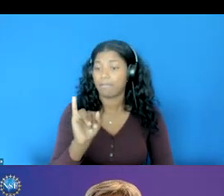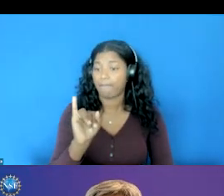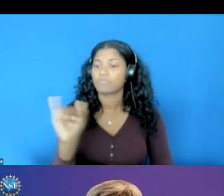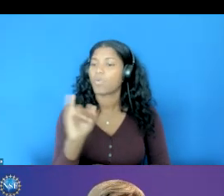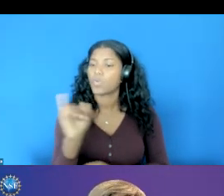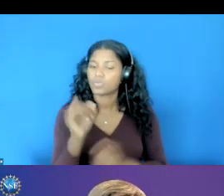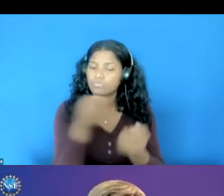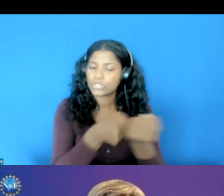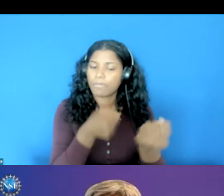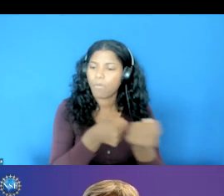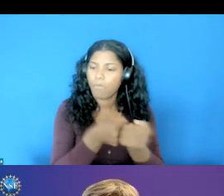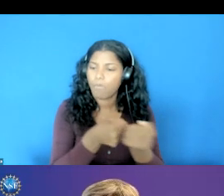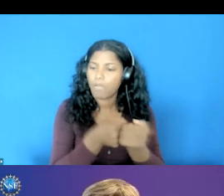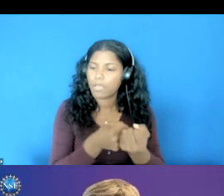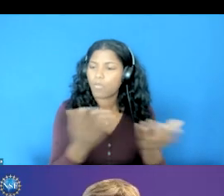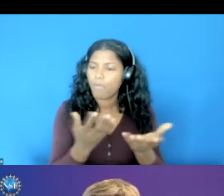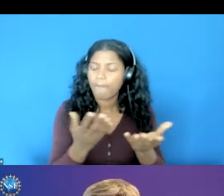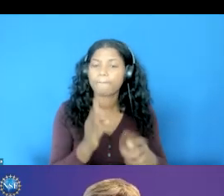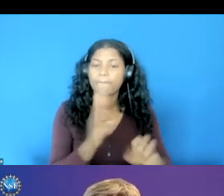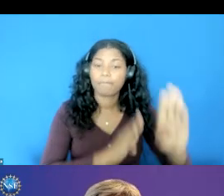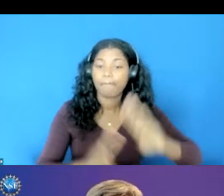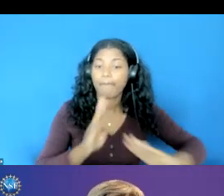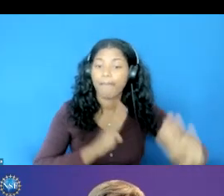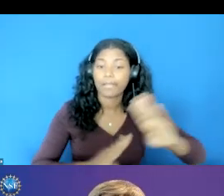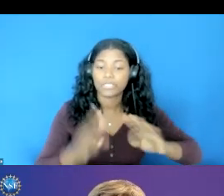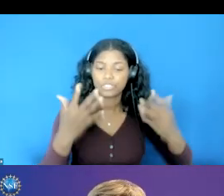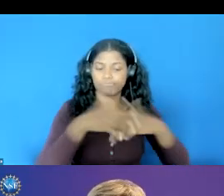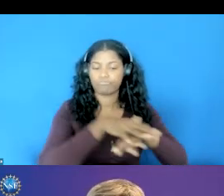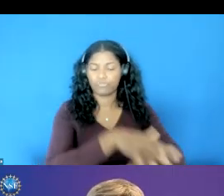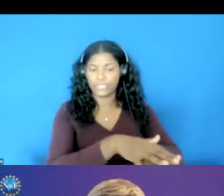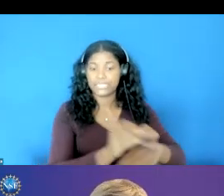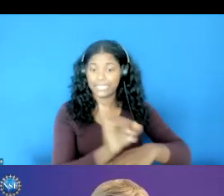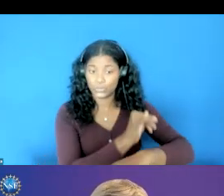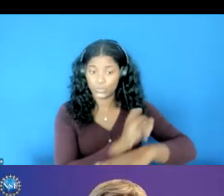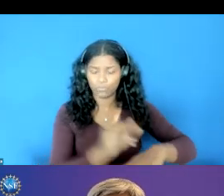Including the biology integration institute, NEON that I mentioned just earlier